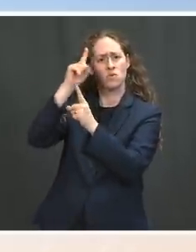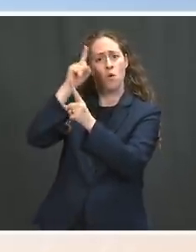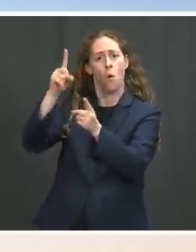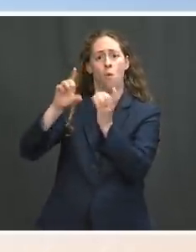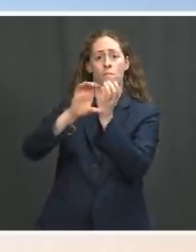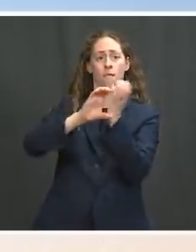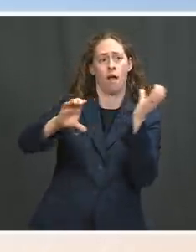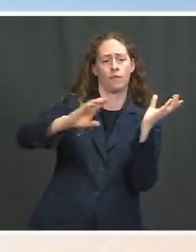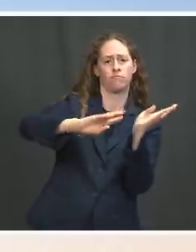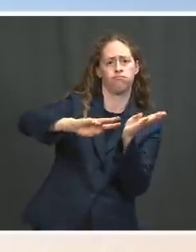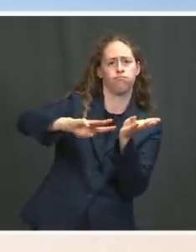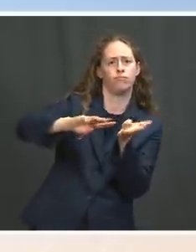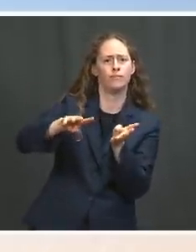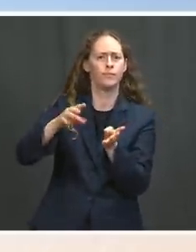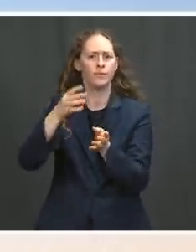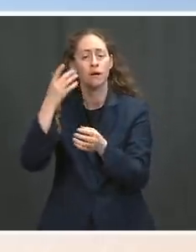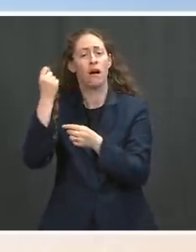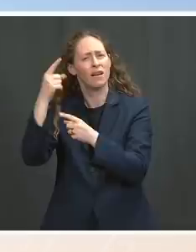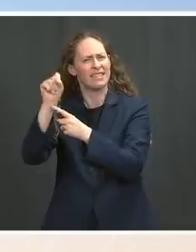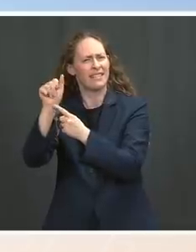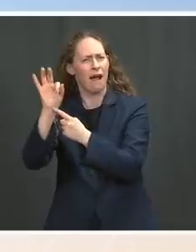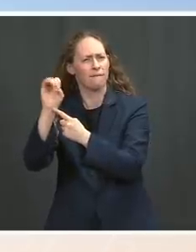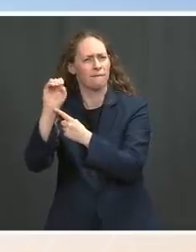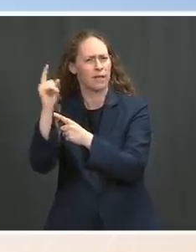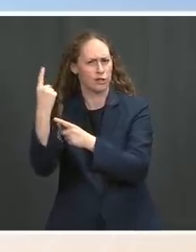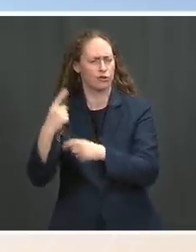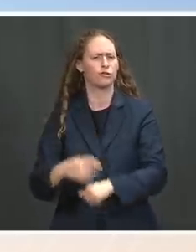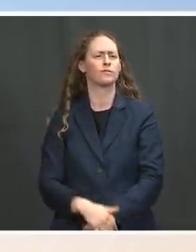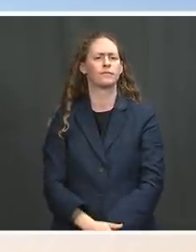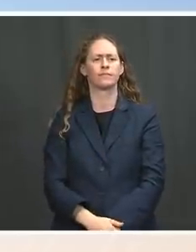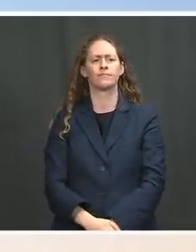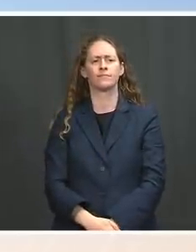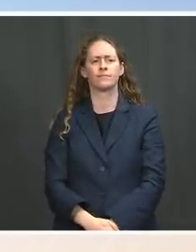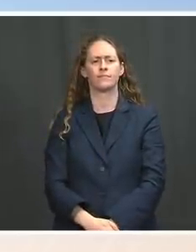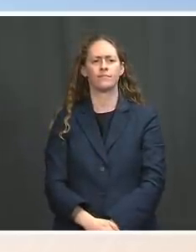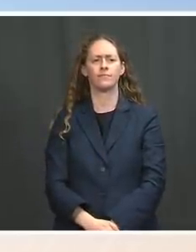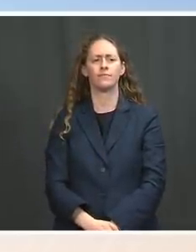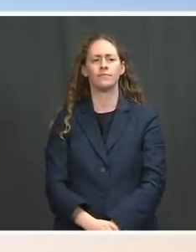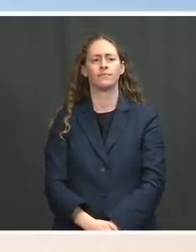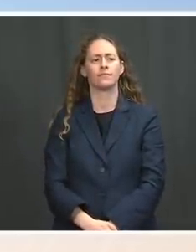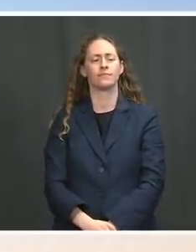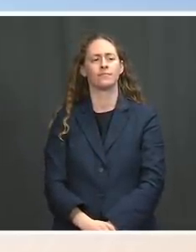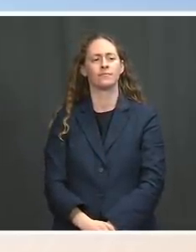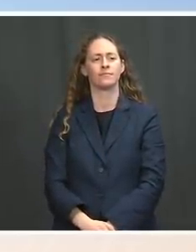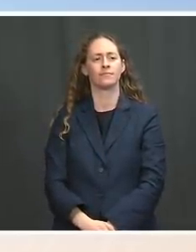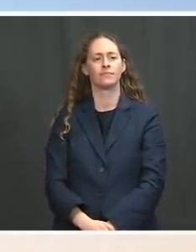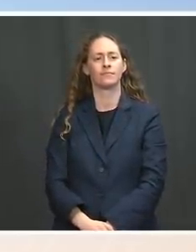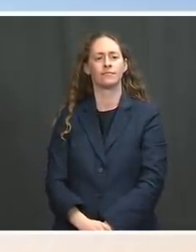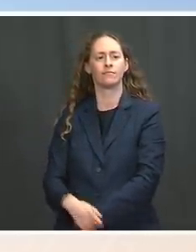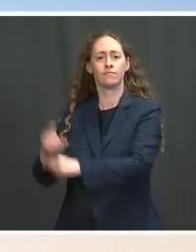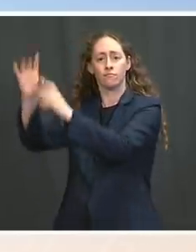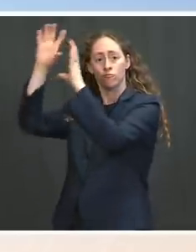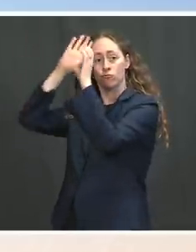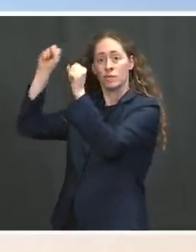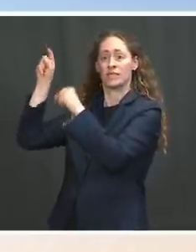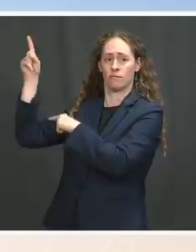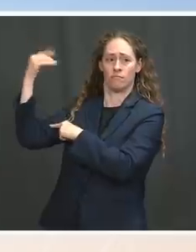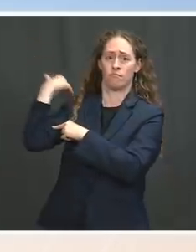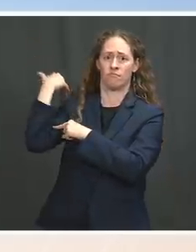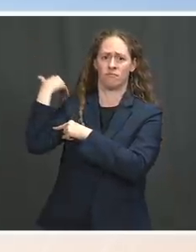to bring all government resources to bear to help Colonial to resolve this. And we're working to assess the impact of the temporary pipeline shutdown